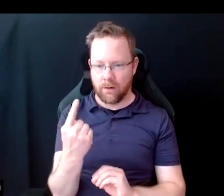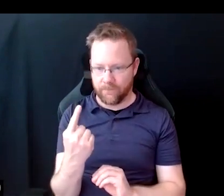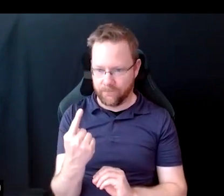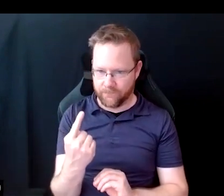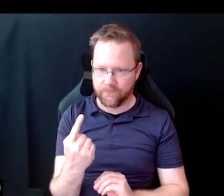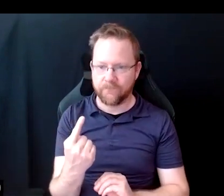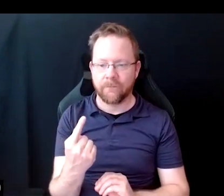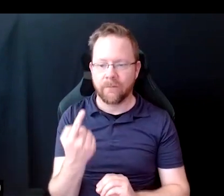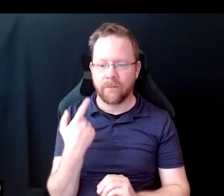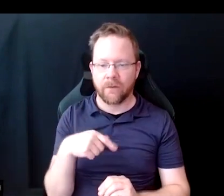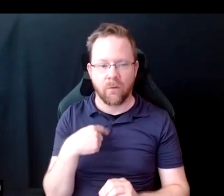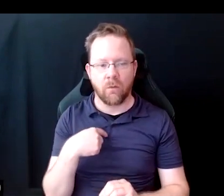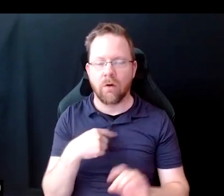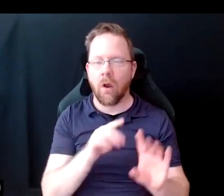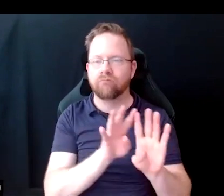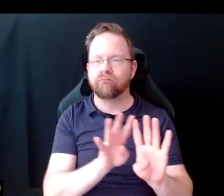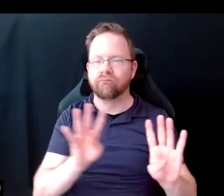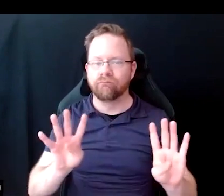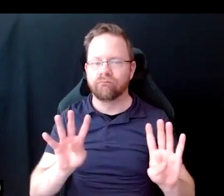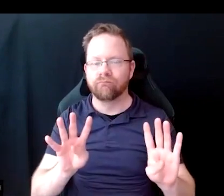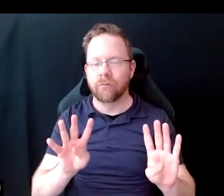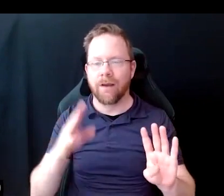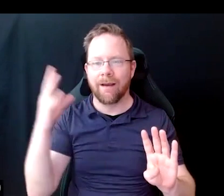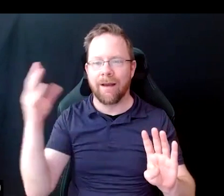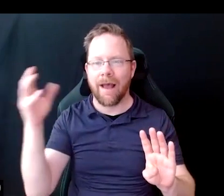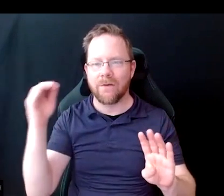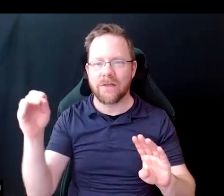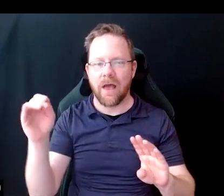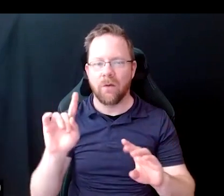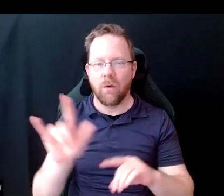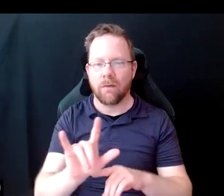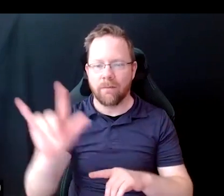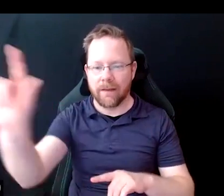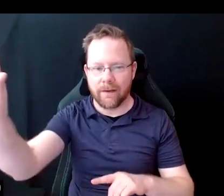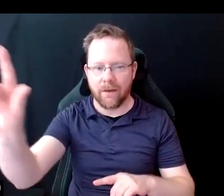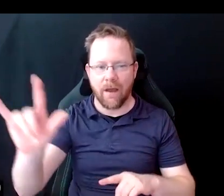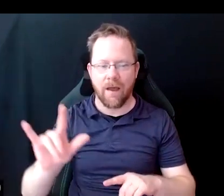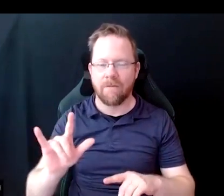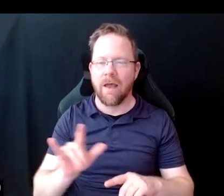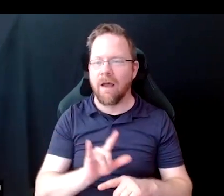We are all standing on the tarmac wearing our flight suits, looking amazingly excited